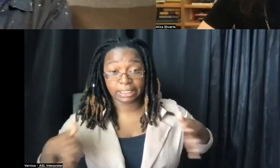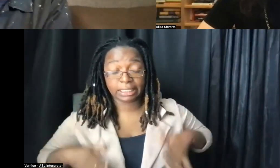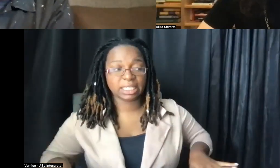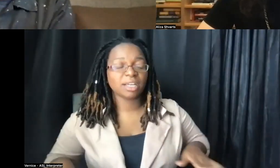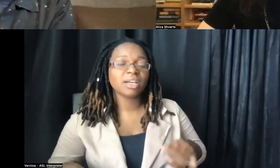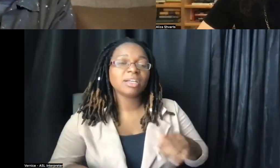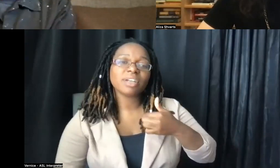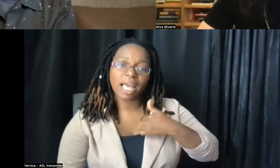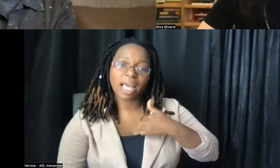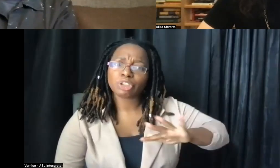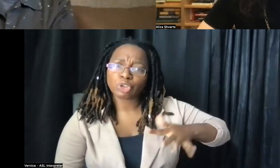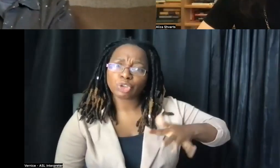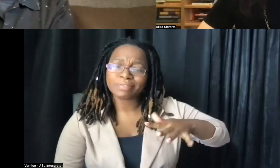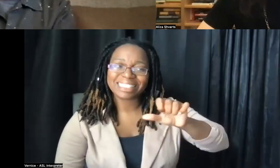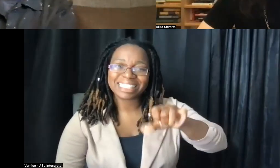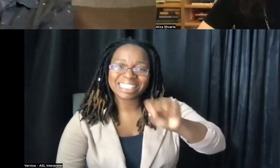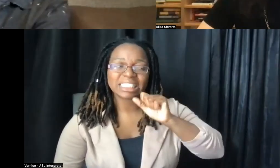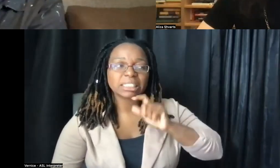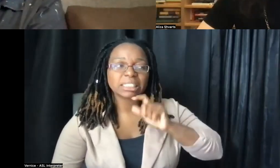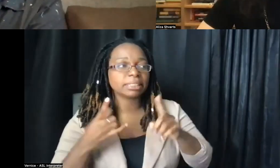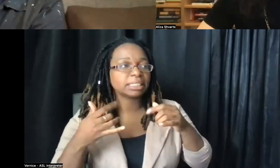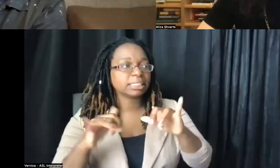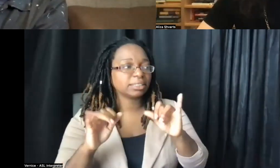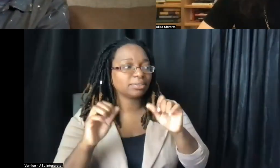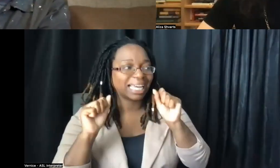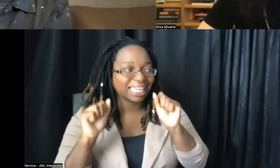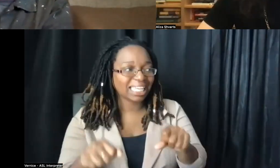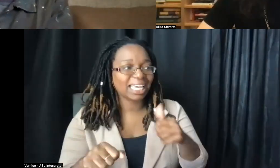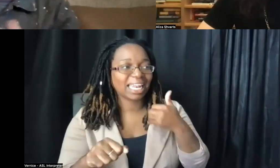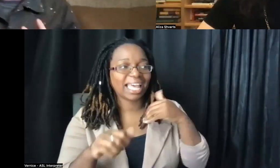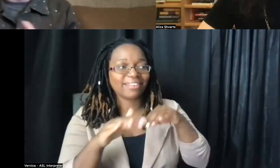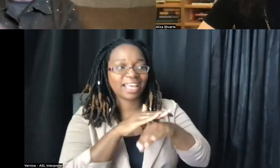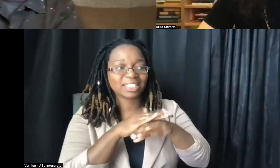fashion. This makes me really nervous. But actually, being able to